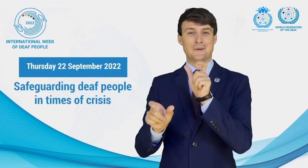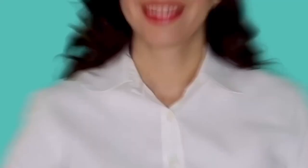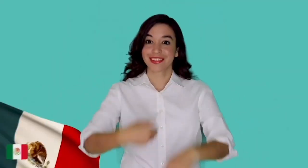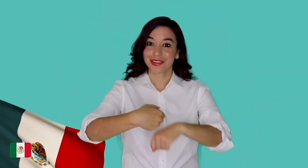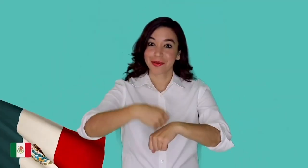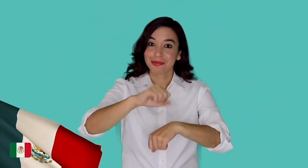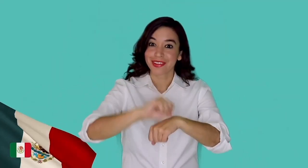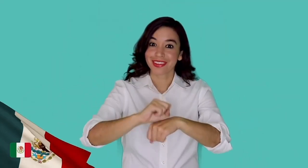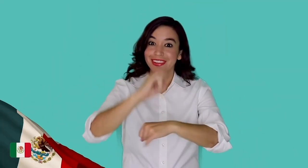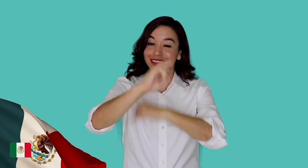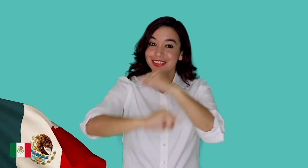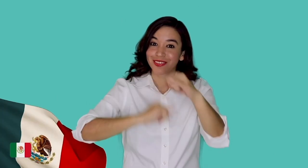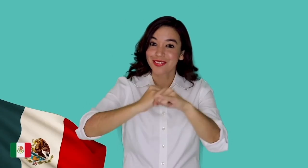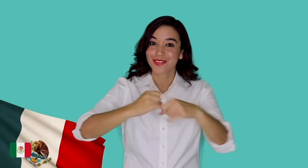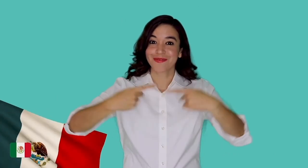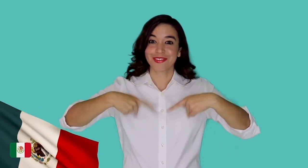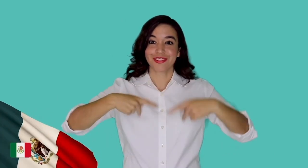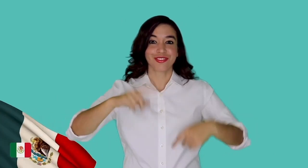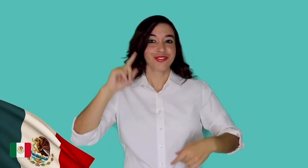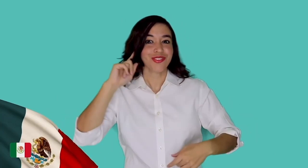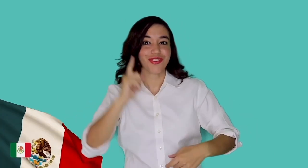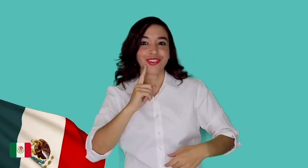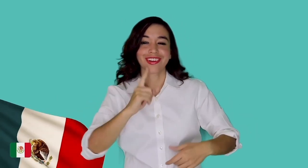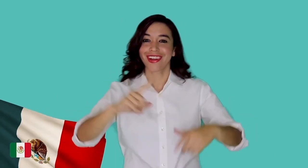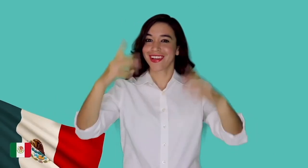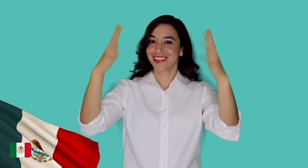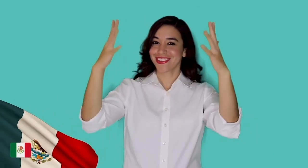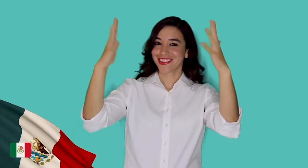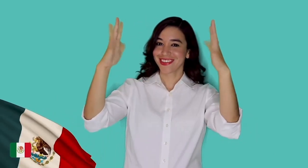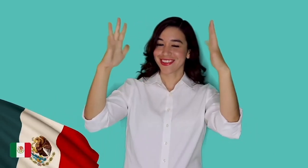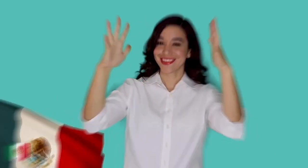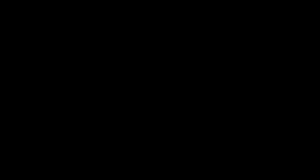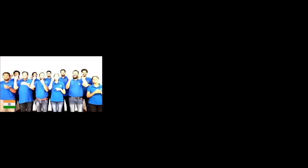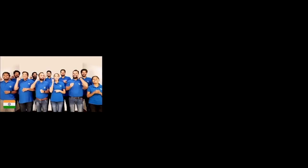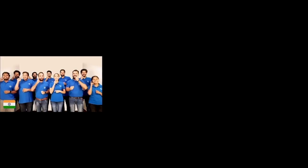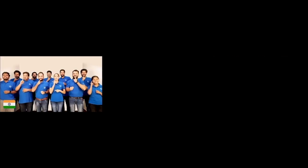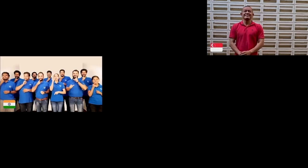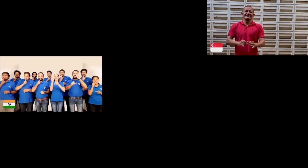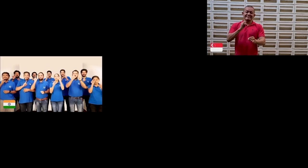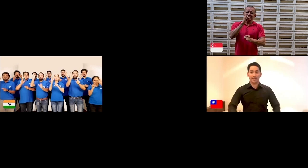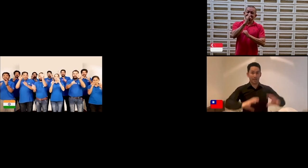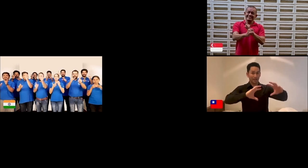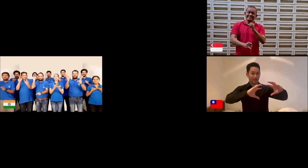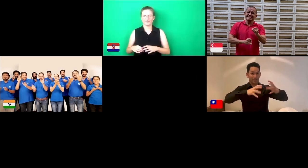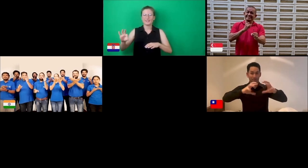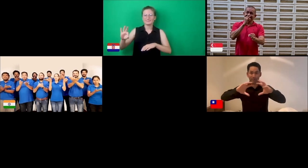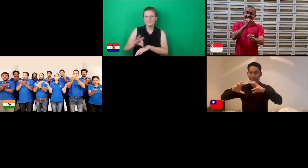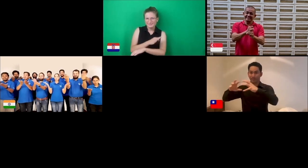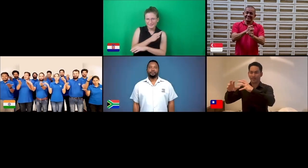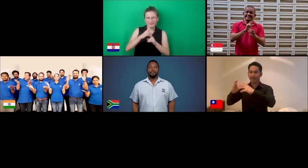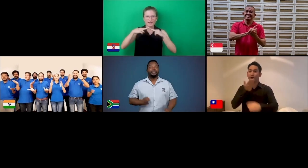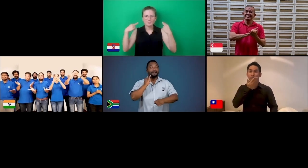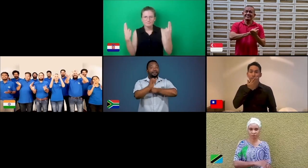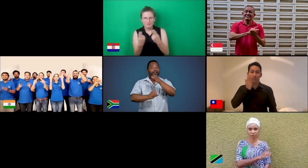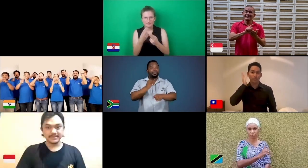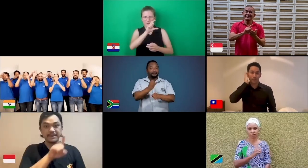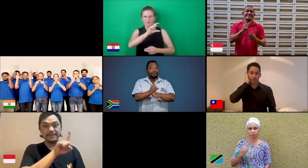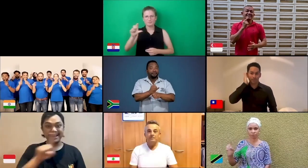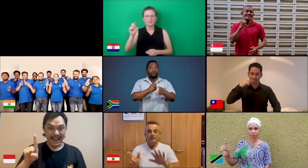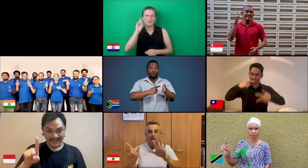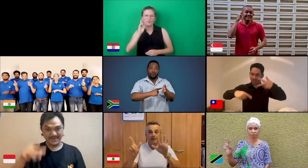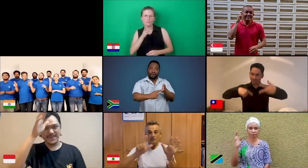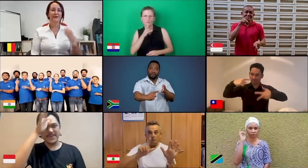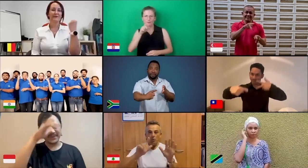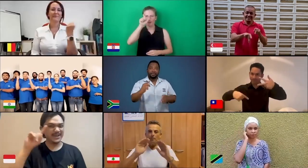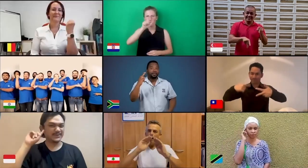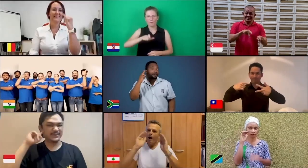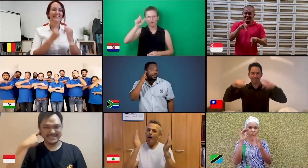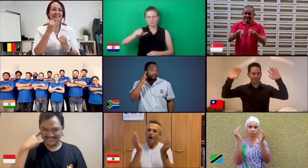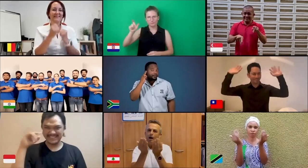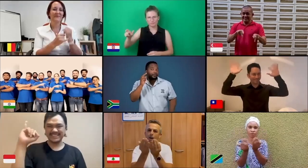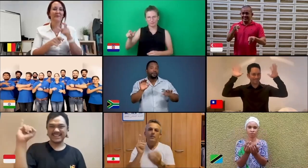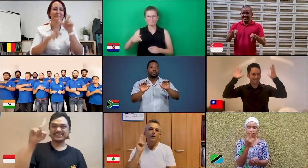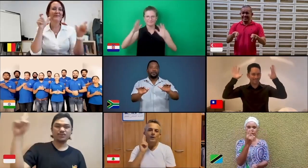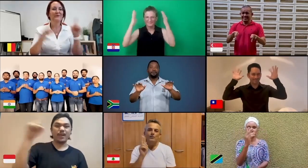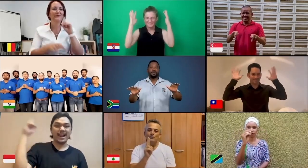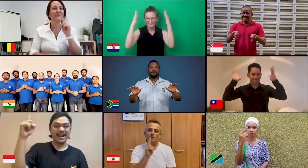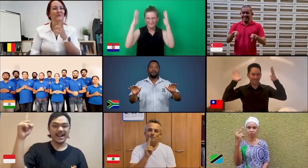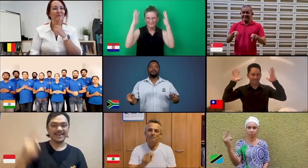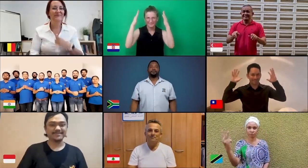International Week of Deaf People.